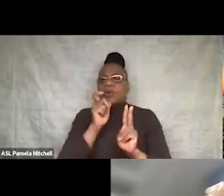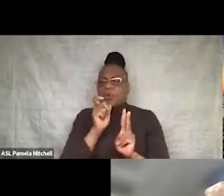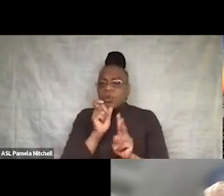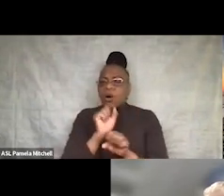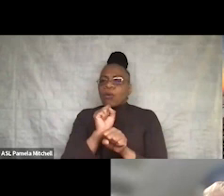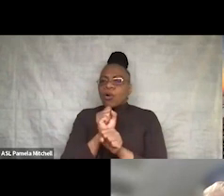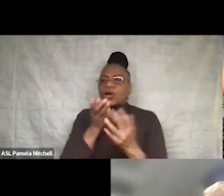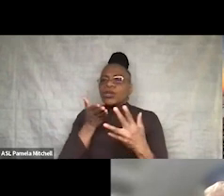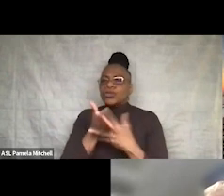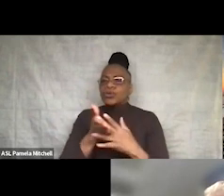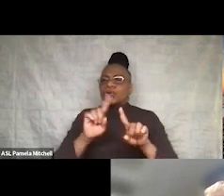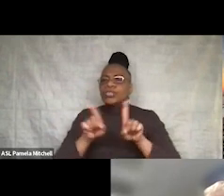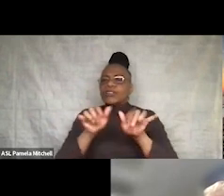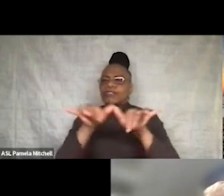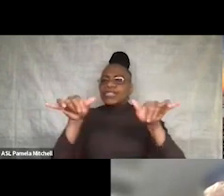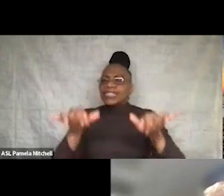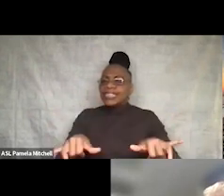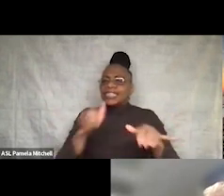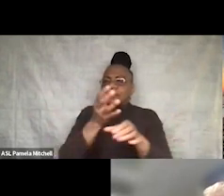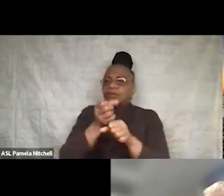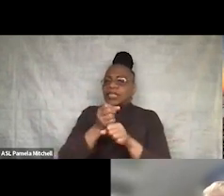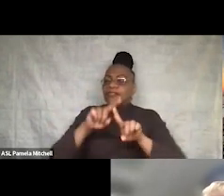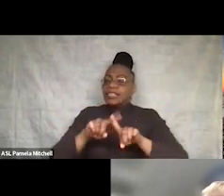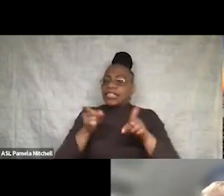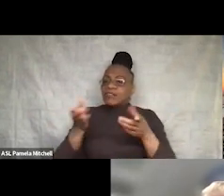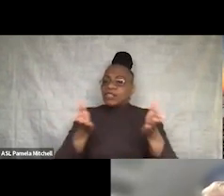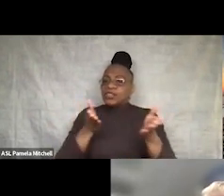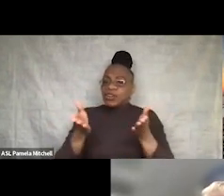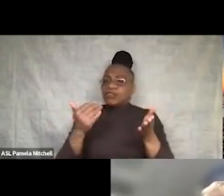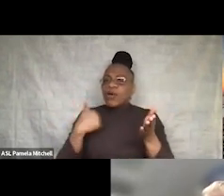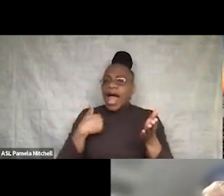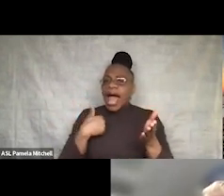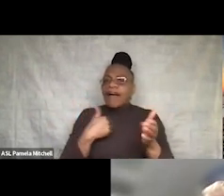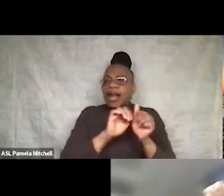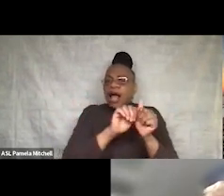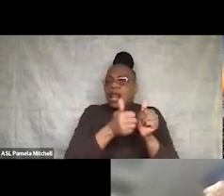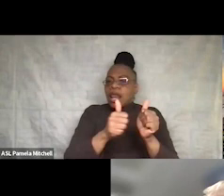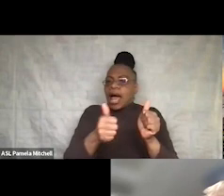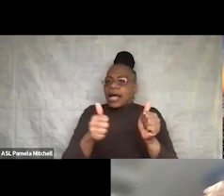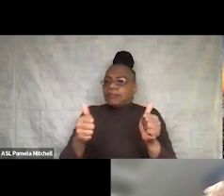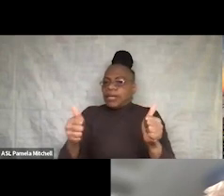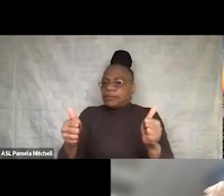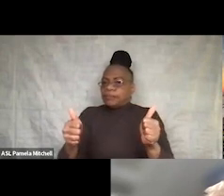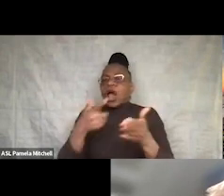are receiving different services, there is this kind of alignment. And one of the things that we're working very hard to do